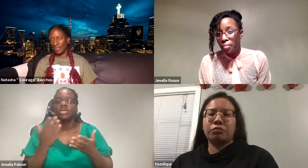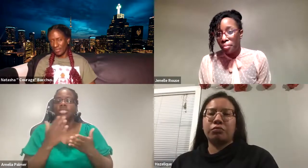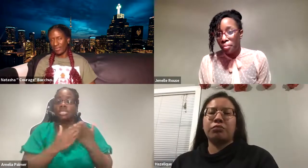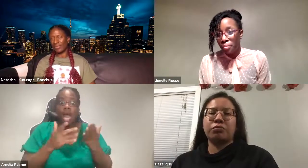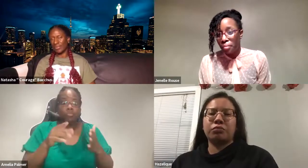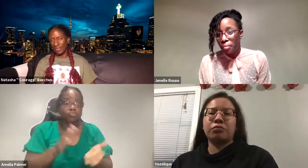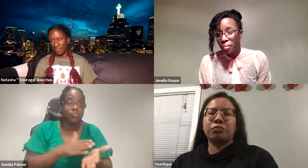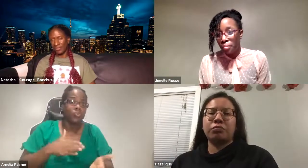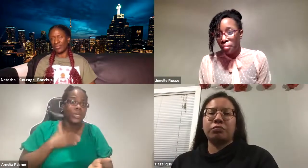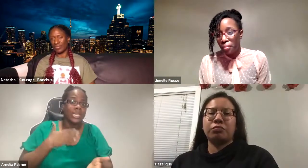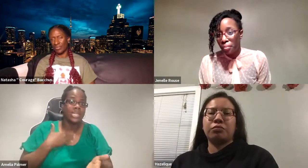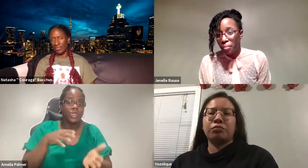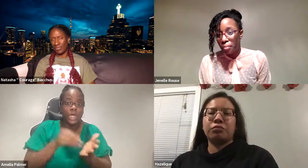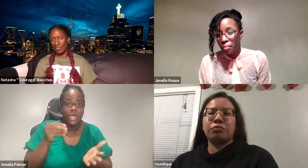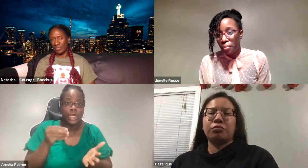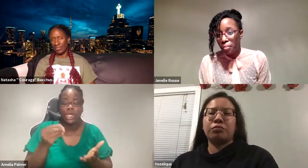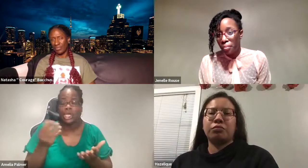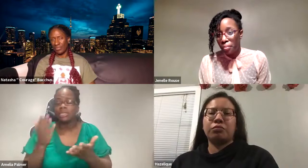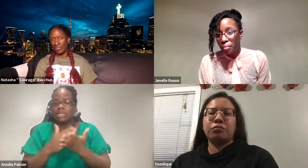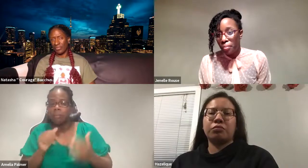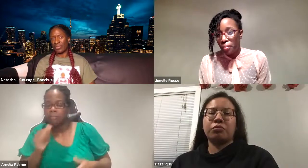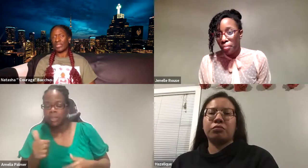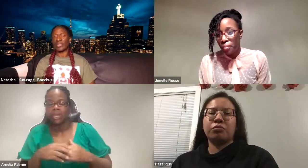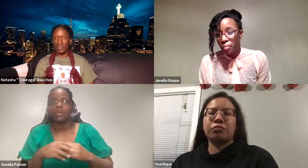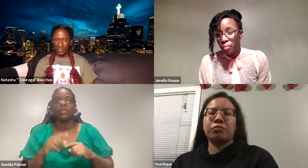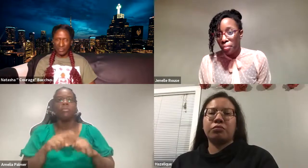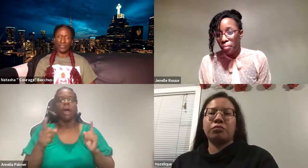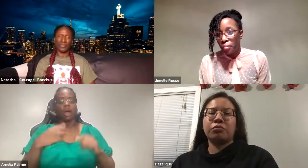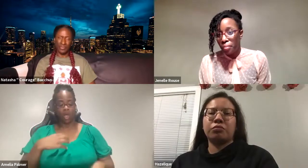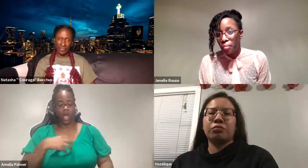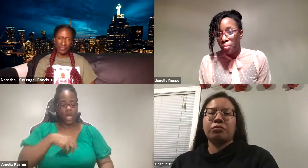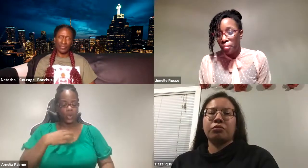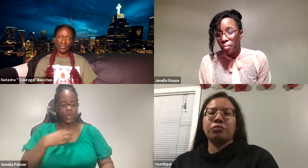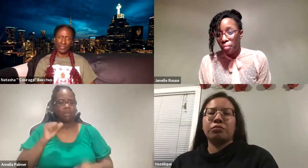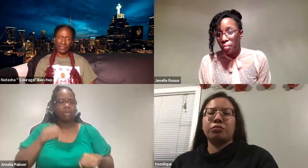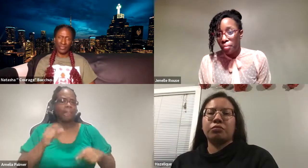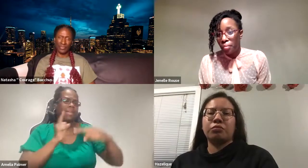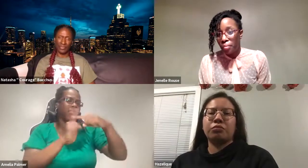someone goes to [interpreter mistake] someone goes to another country, they have to change